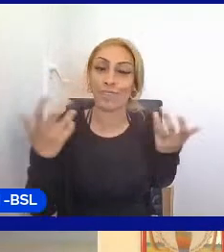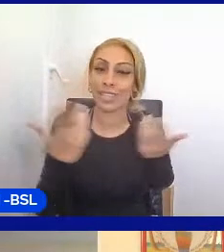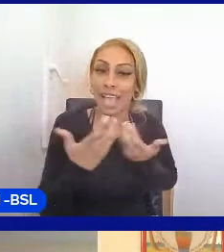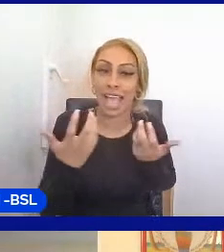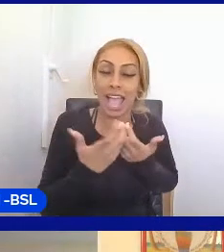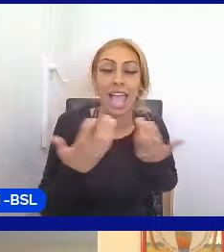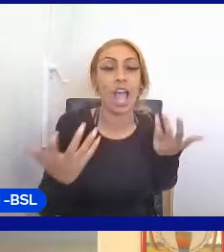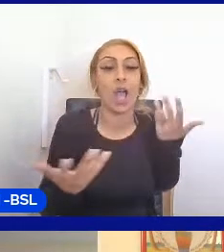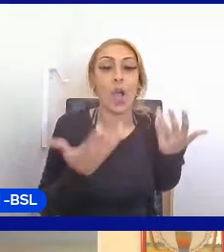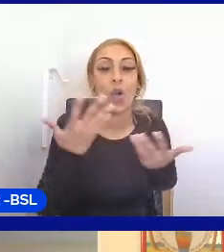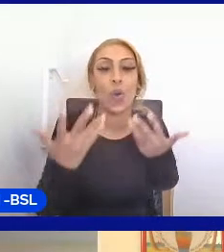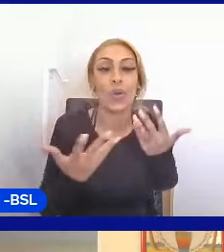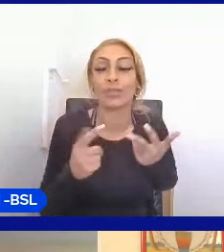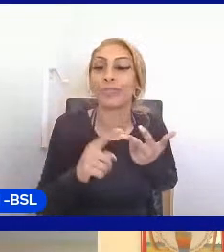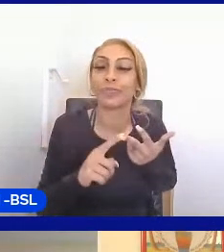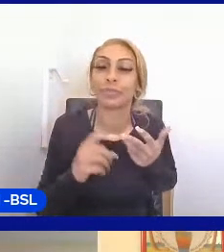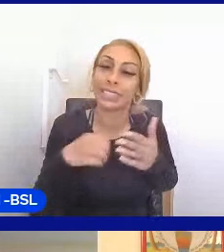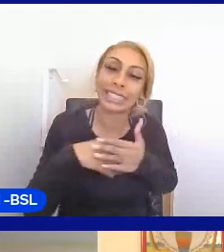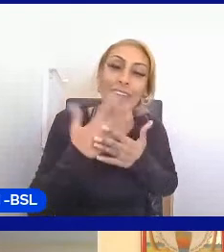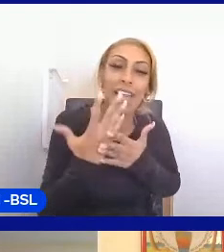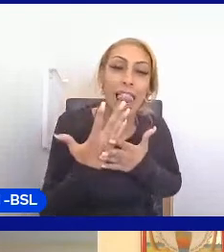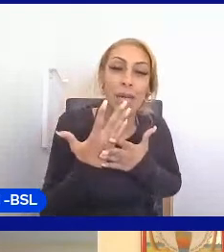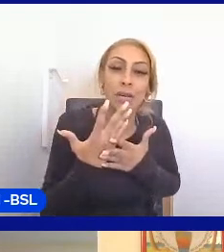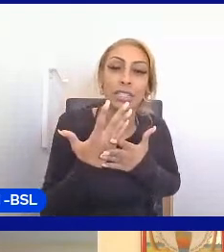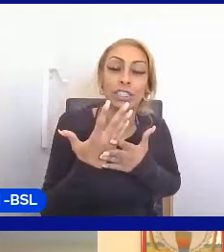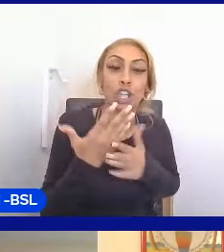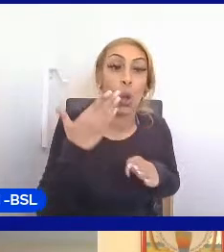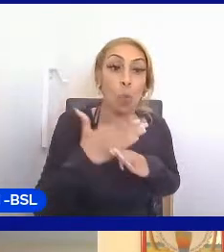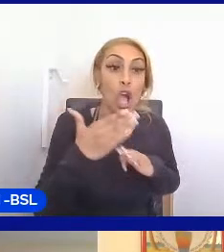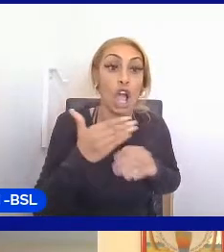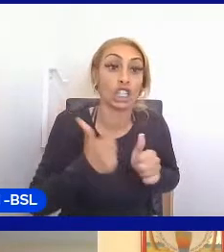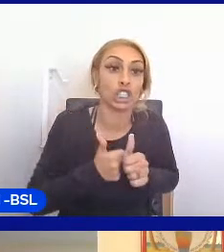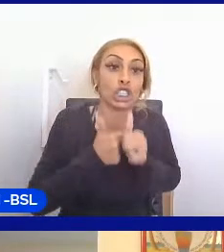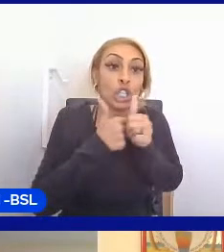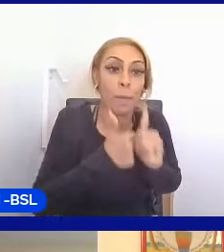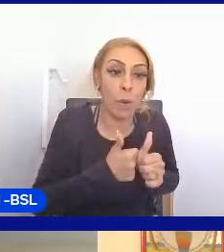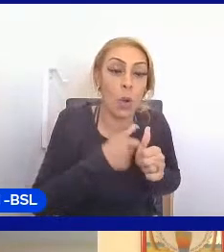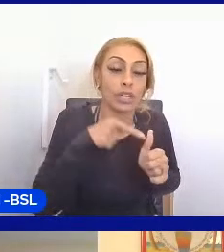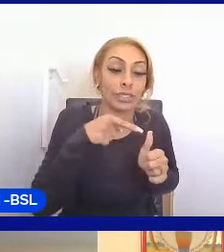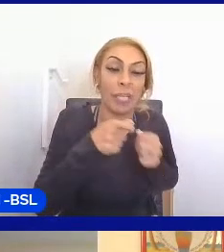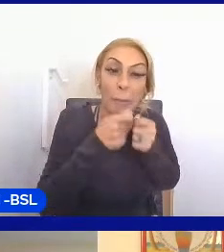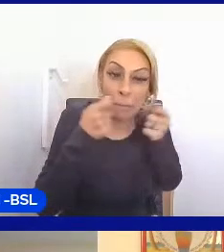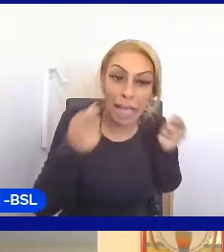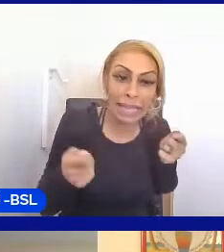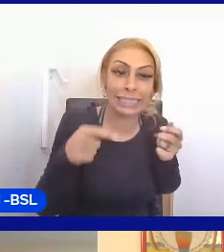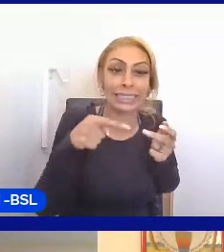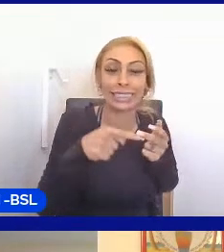Can you say something about the way in which that fell into your . fit into Crack magazines